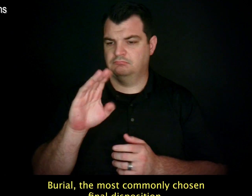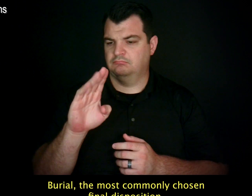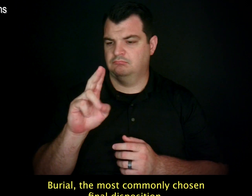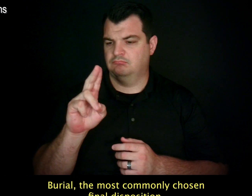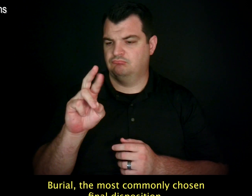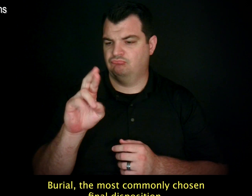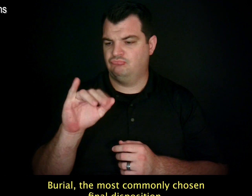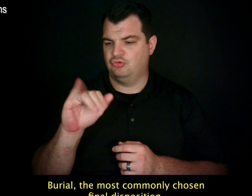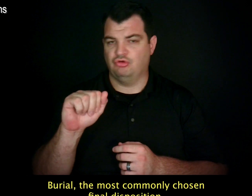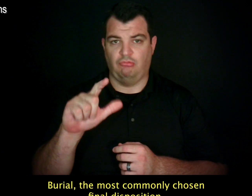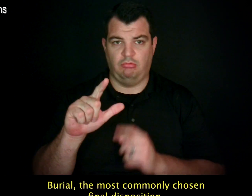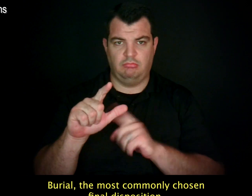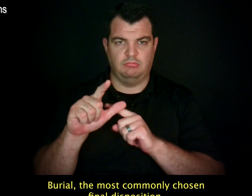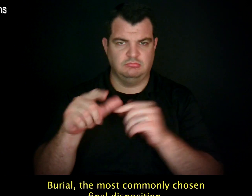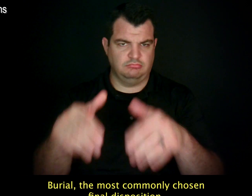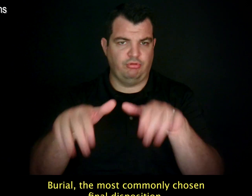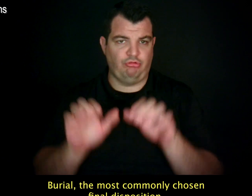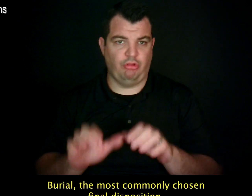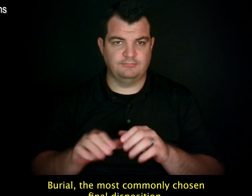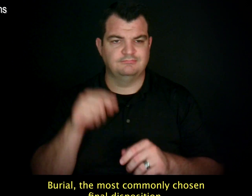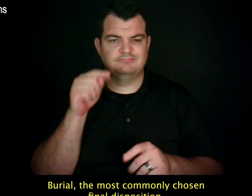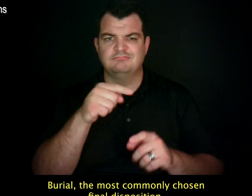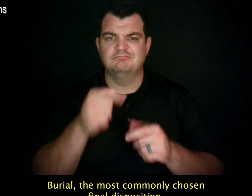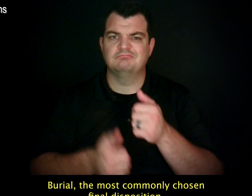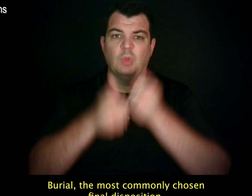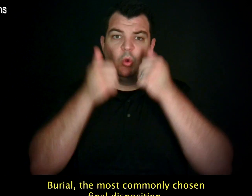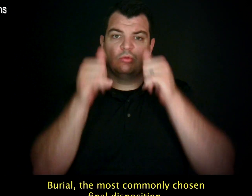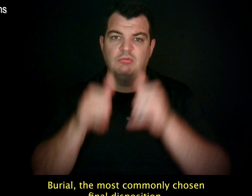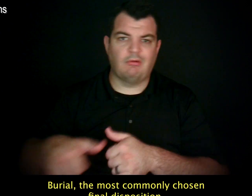Burial, the most commonly chosen final disposition.